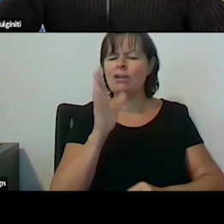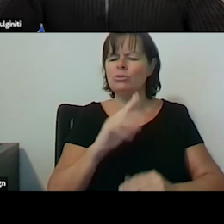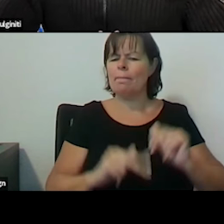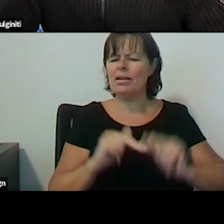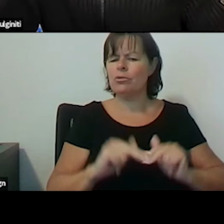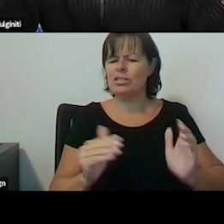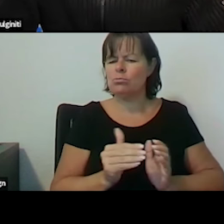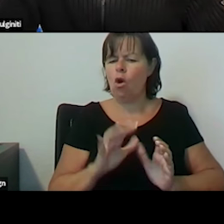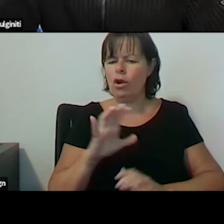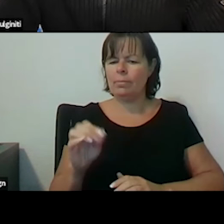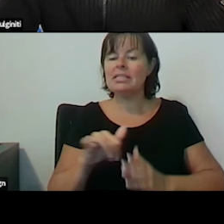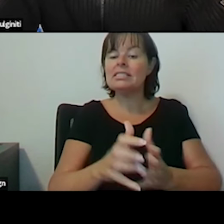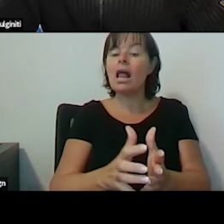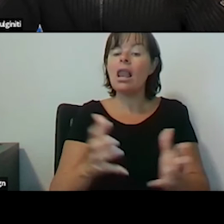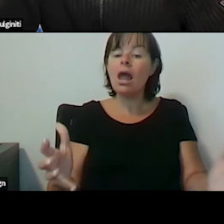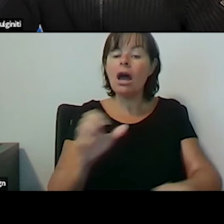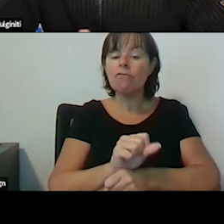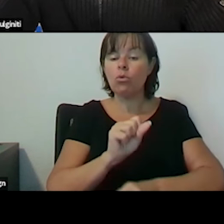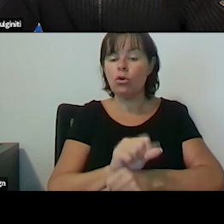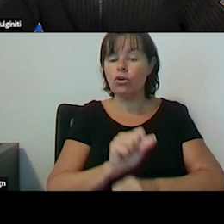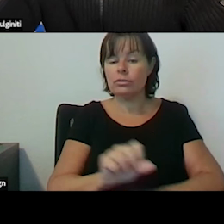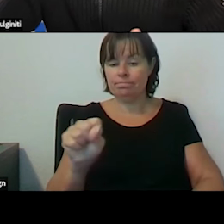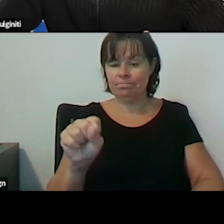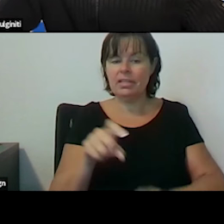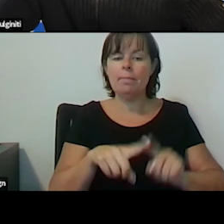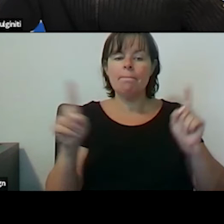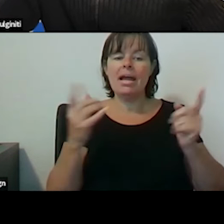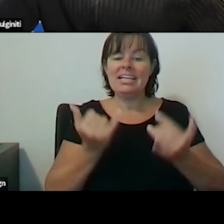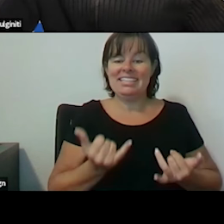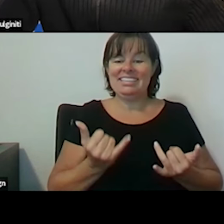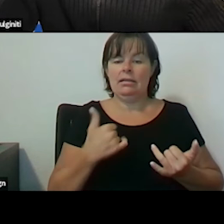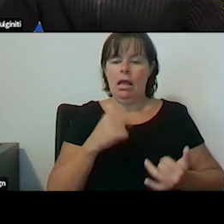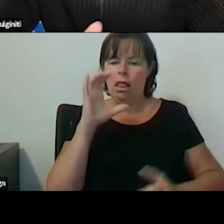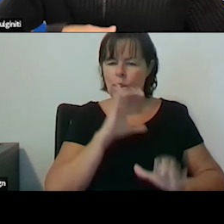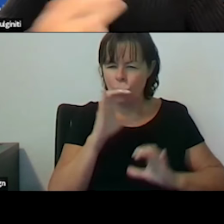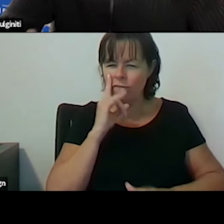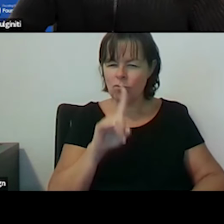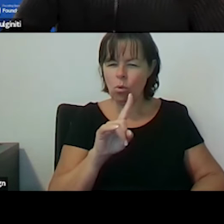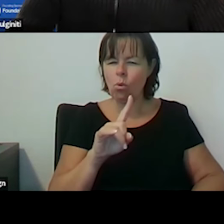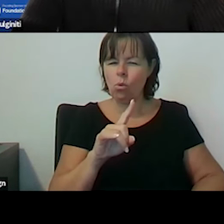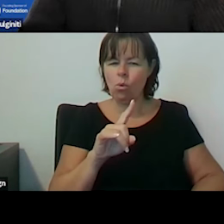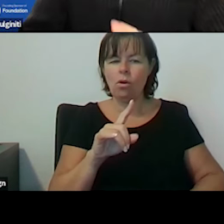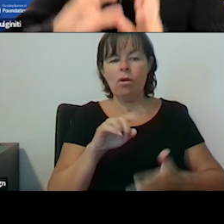it's a lot of work so um these days i look for ones that have all the functions we need and then